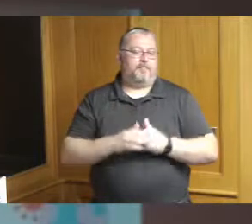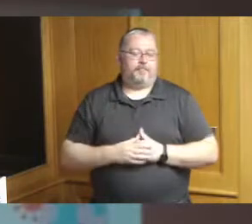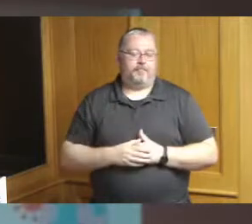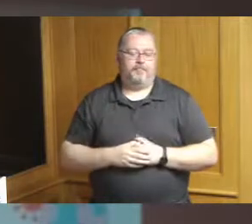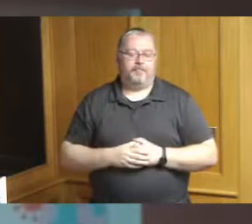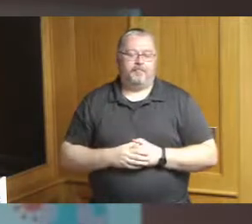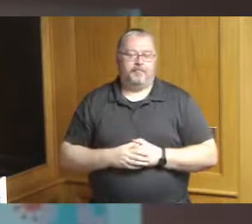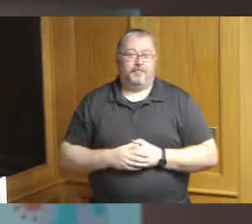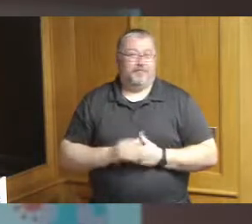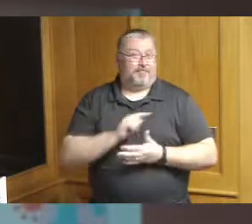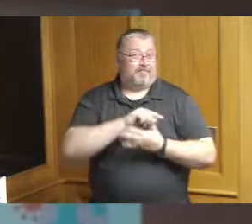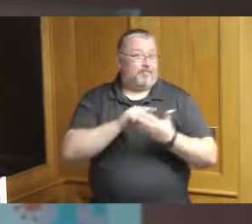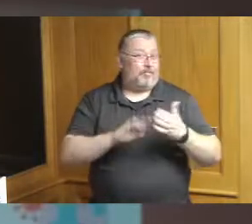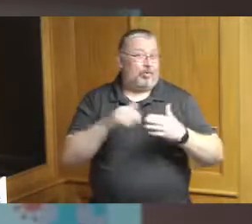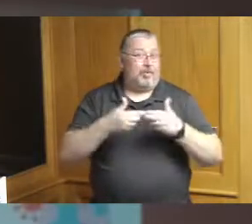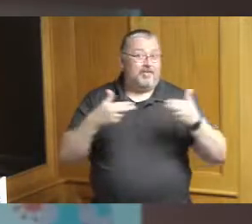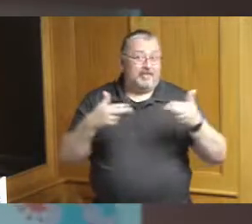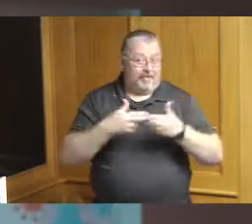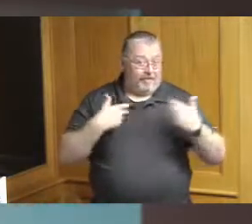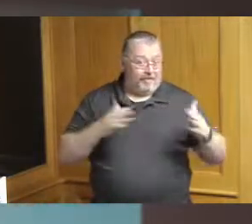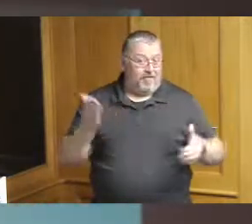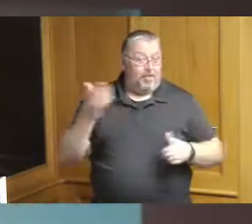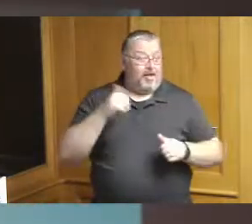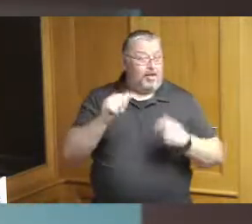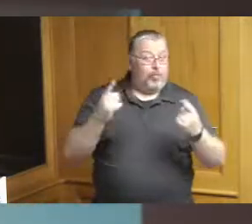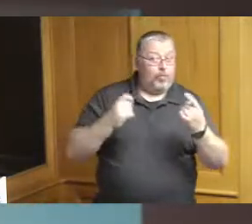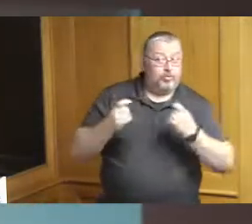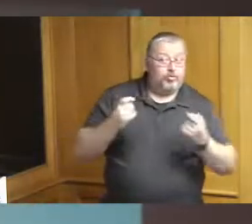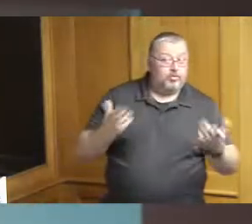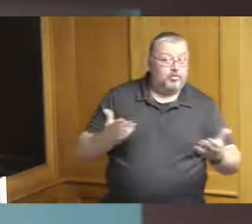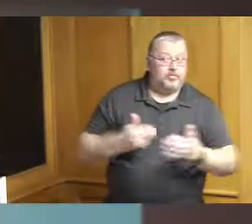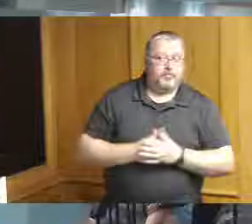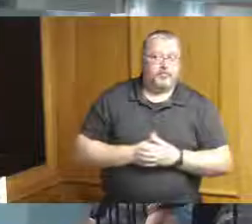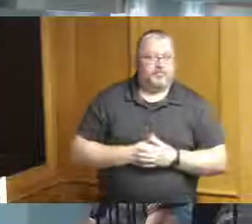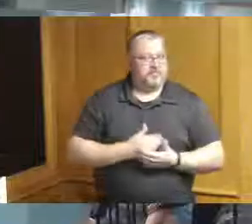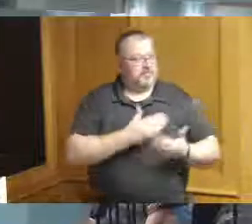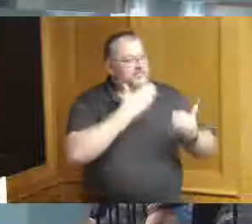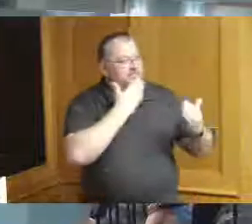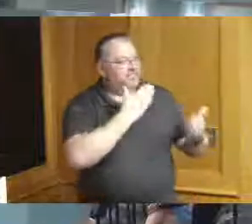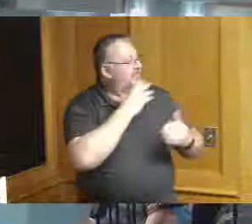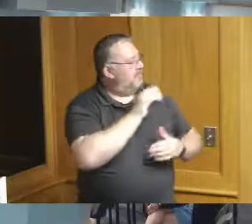those are all the sides i have prepared but happy to take any questions thank you Mr Commissioner